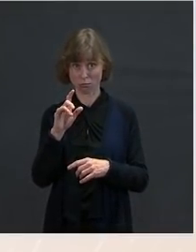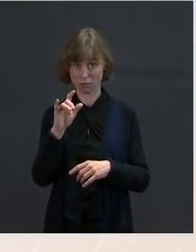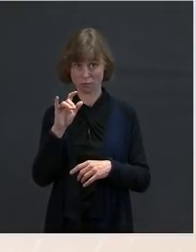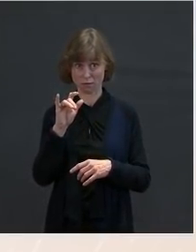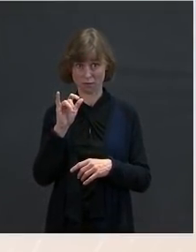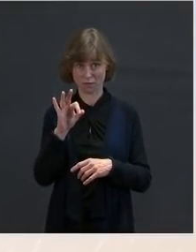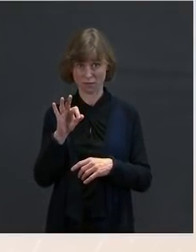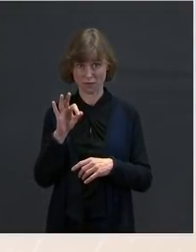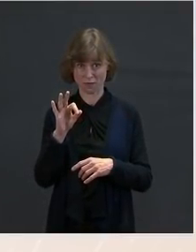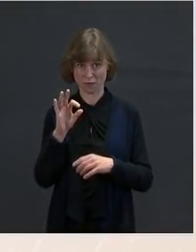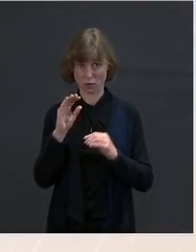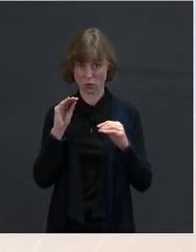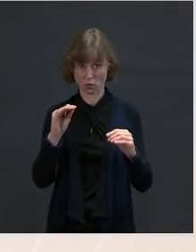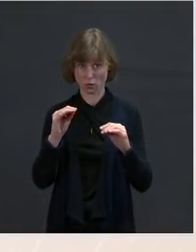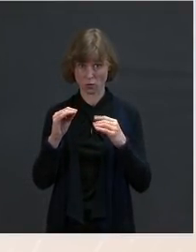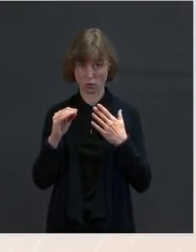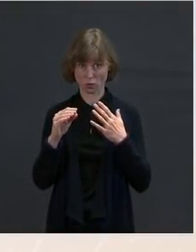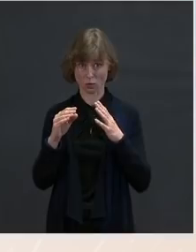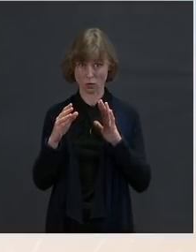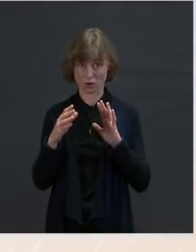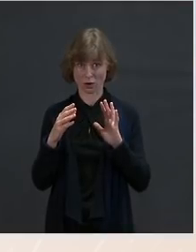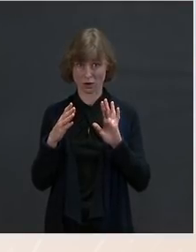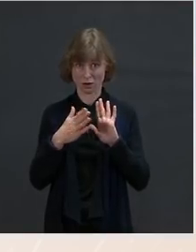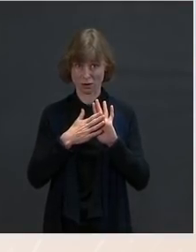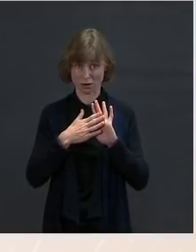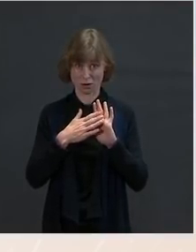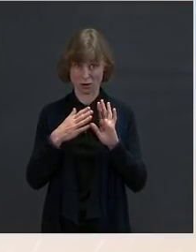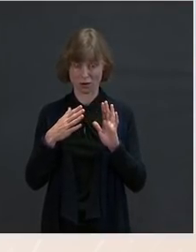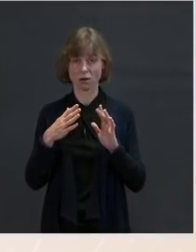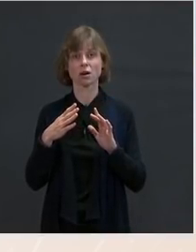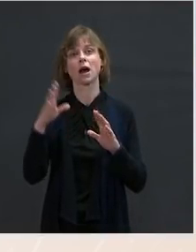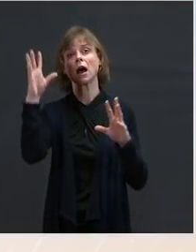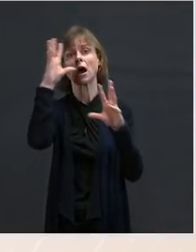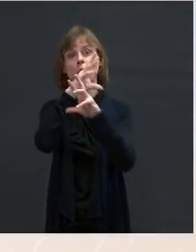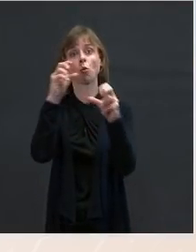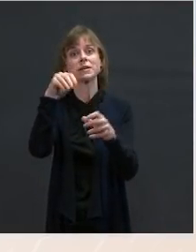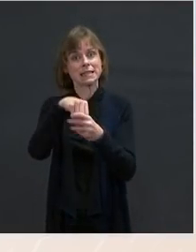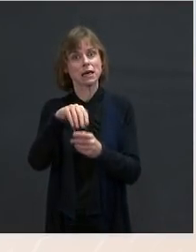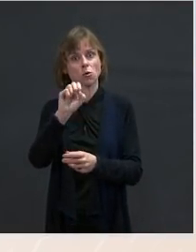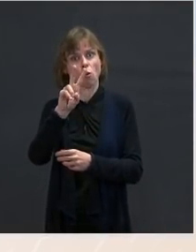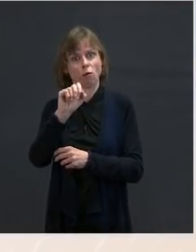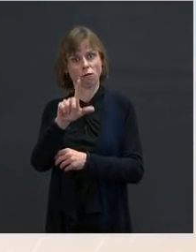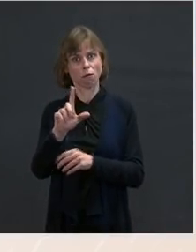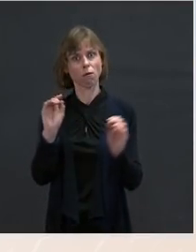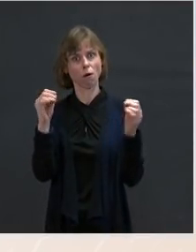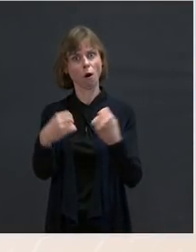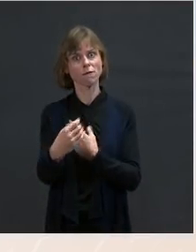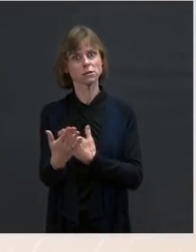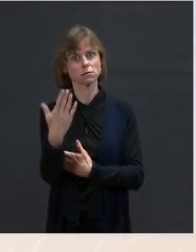does that mean that the President is not in the Oval Office? Ms. Psaki: The President was in the Oval Office this morning, working, receiving the PDB